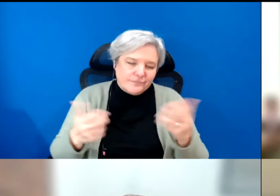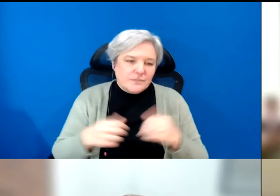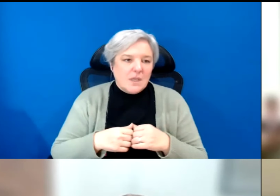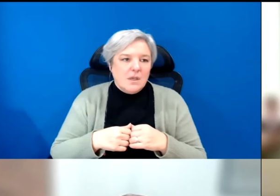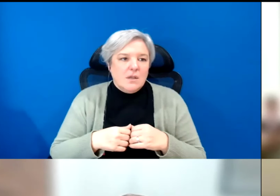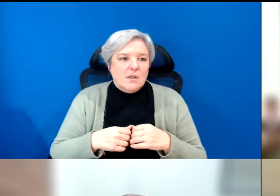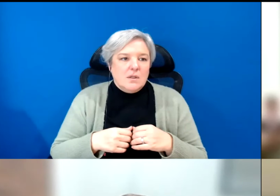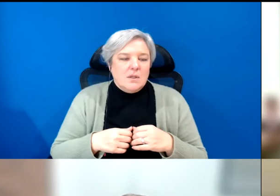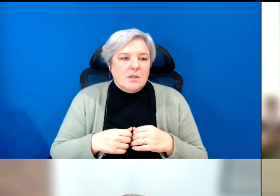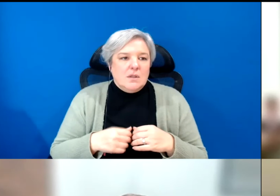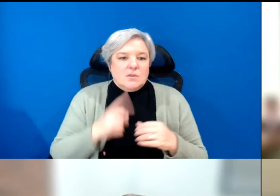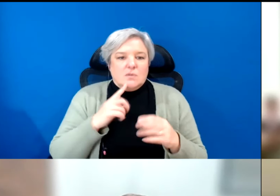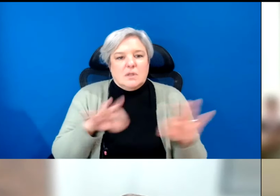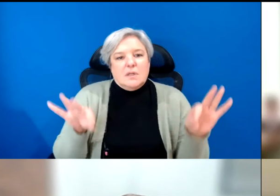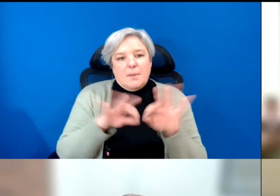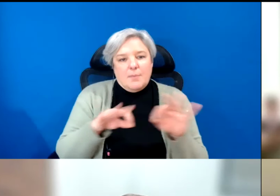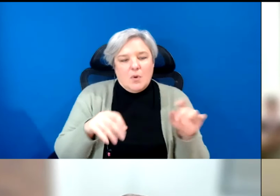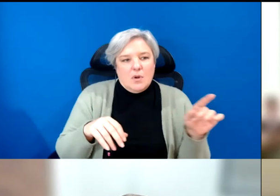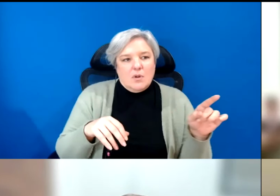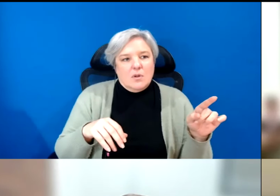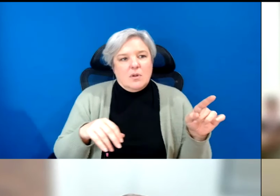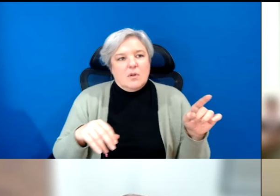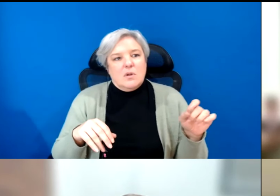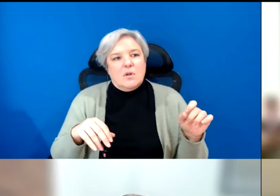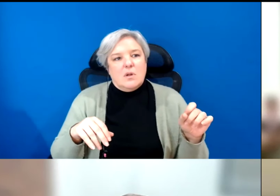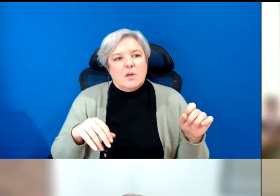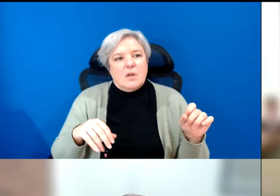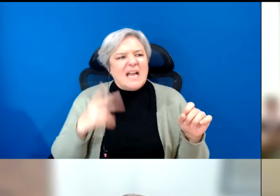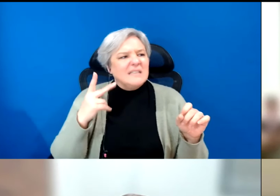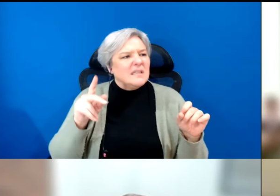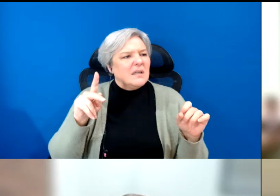So, so when I see for Tricia's question,